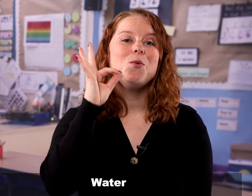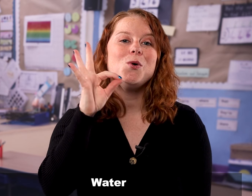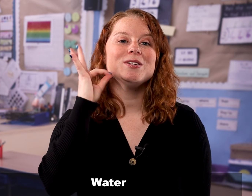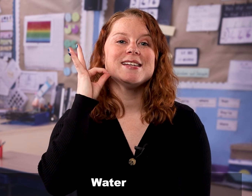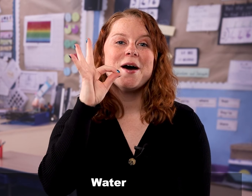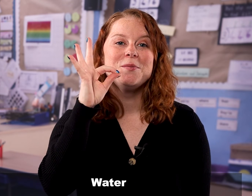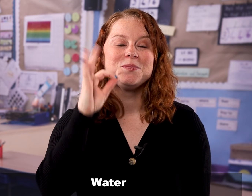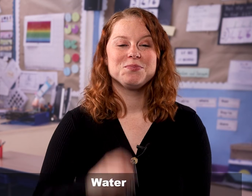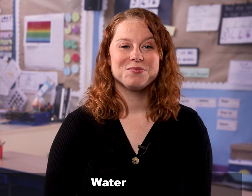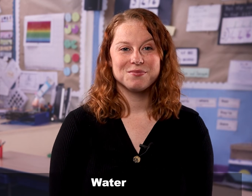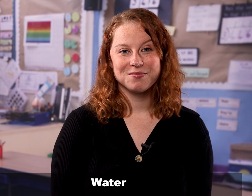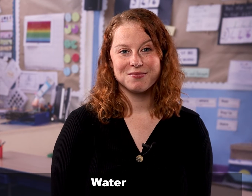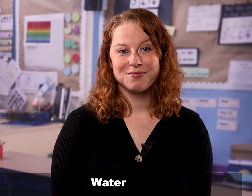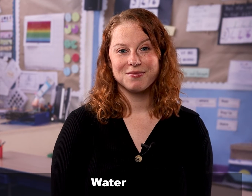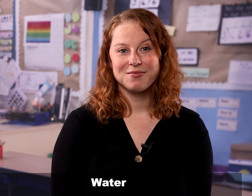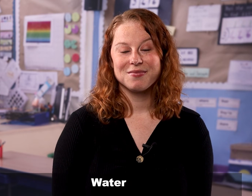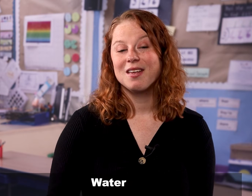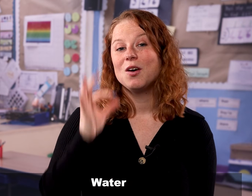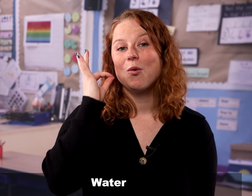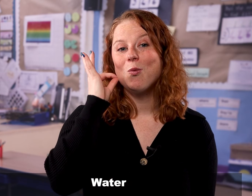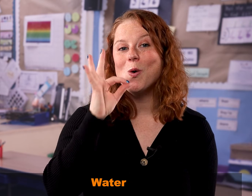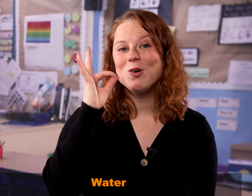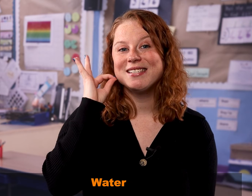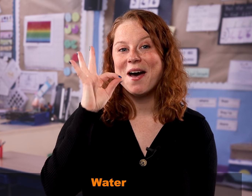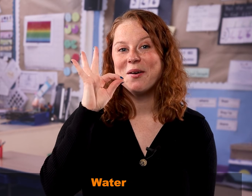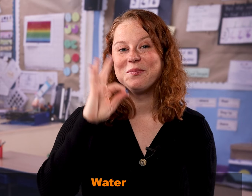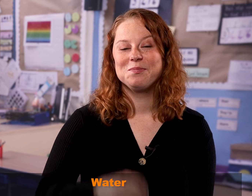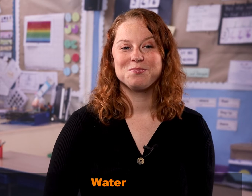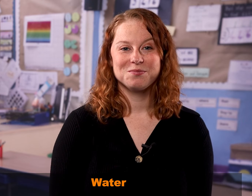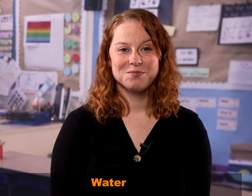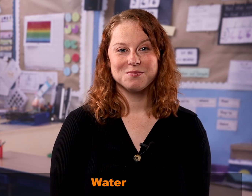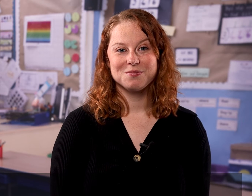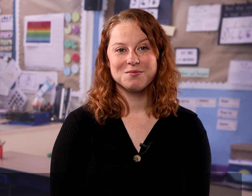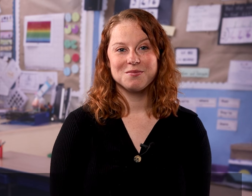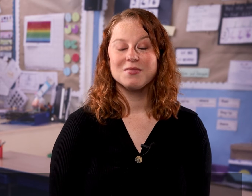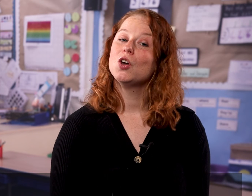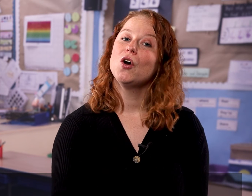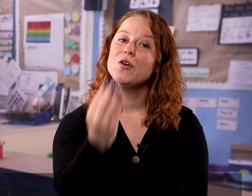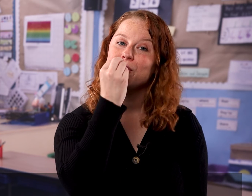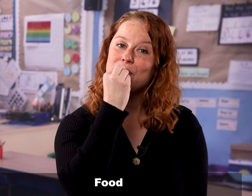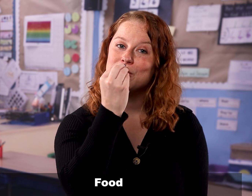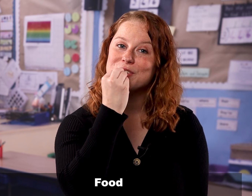Water Water Food Food